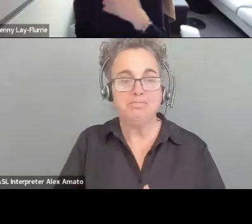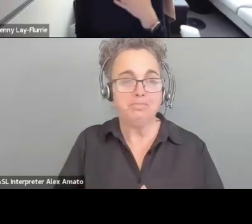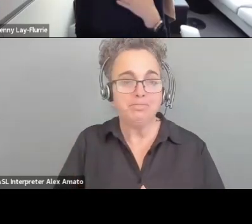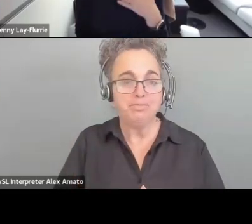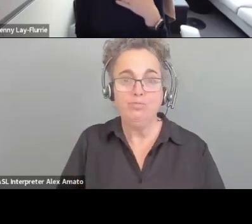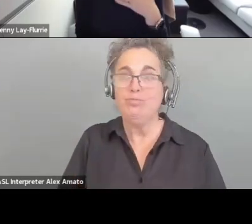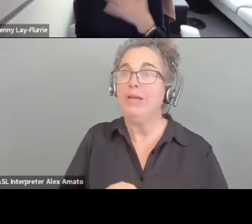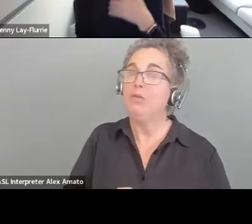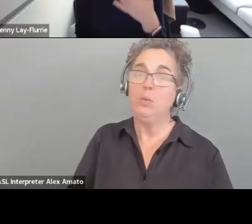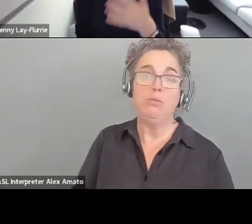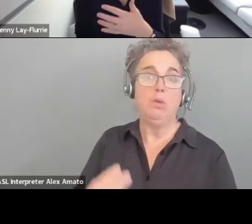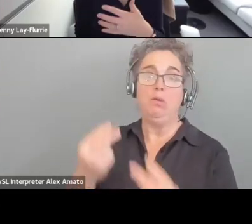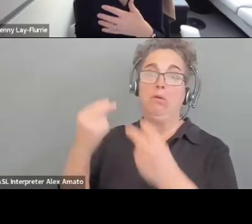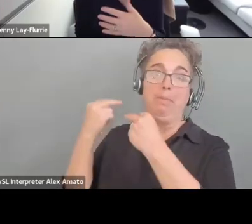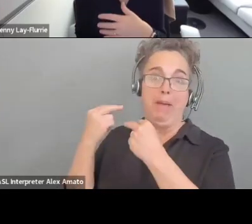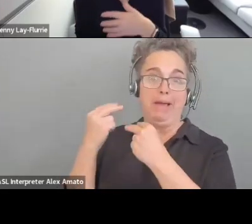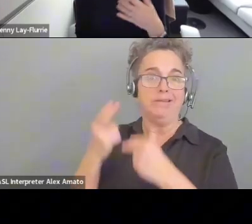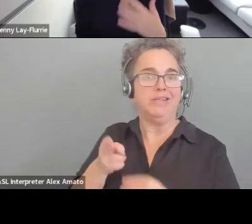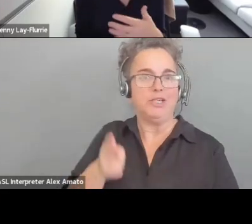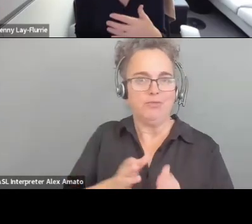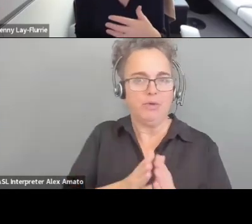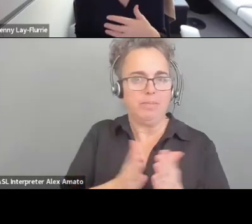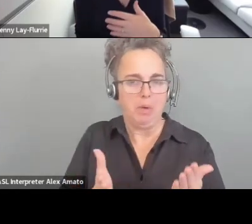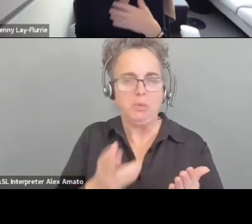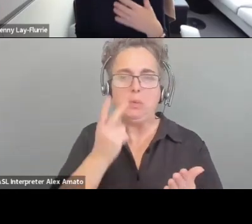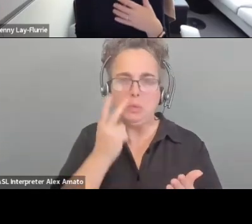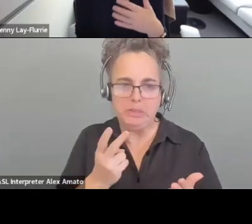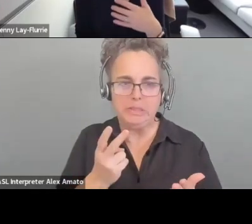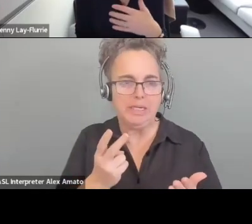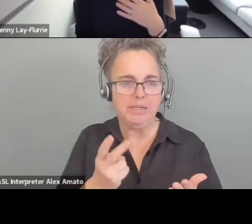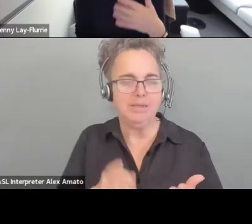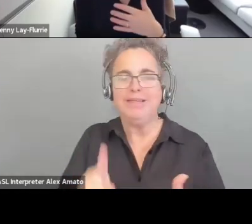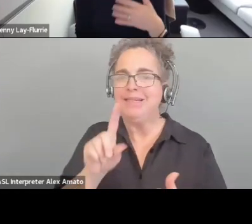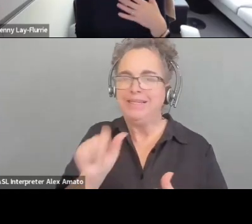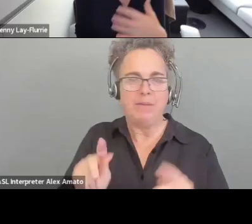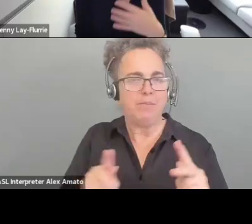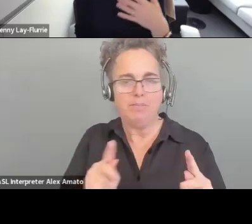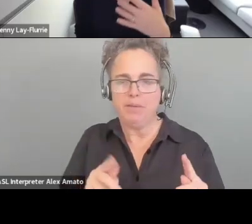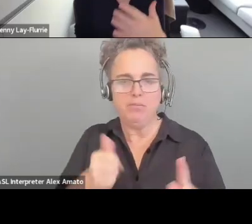what you find are some very common themes. Disabled people have been at the core